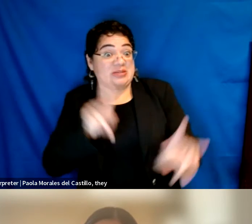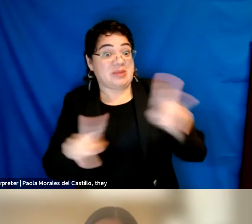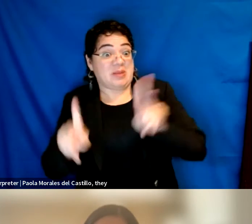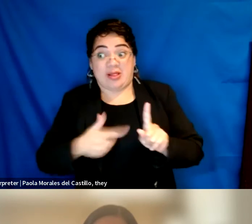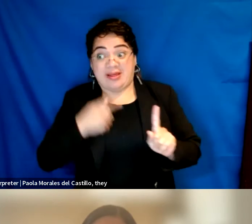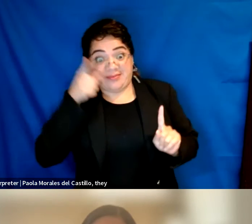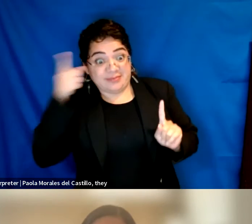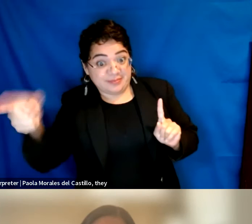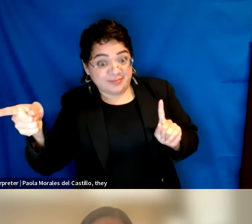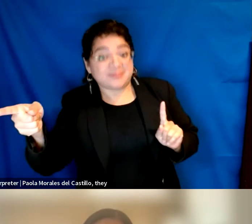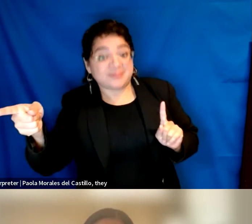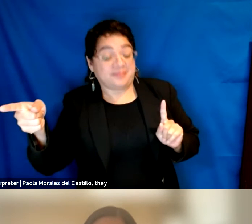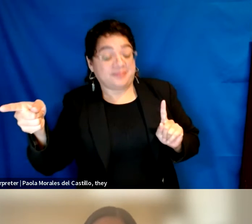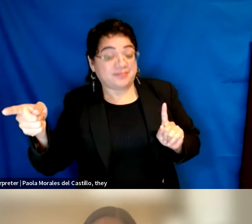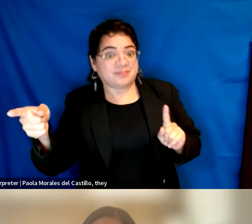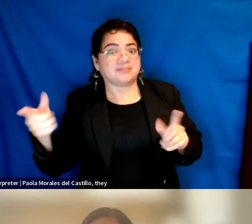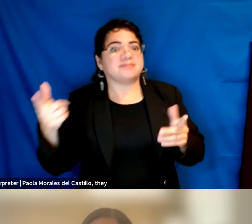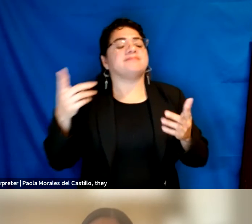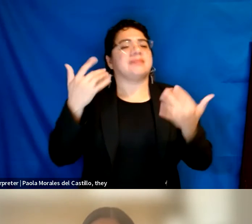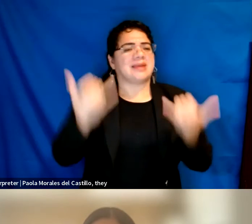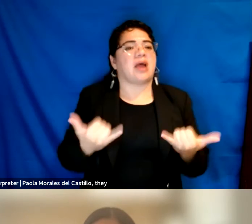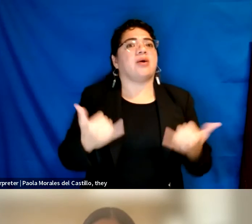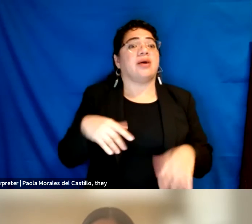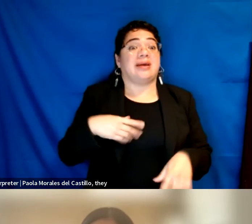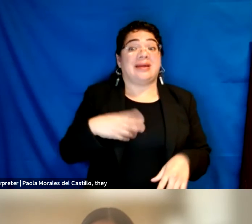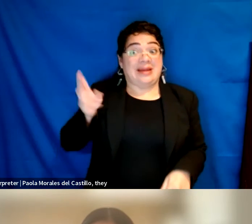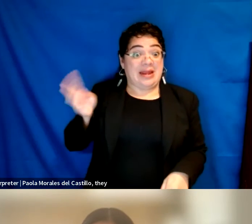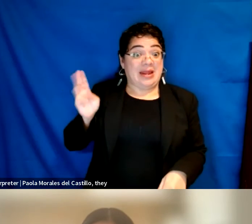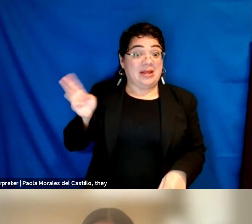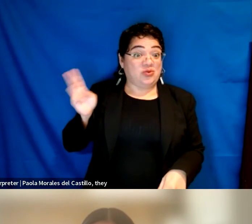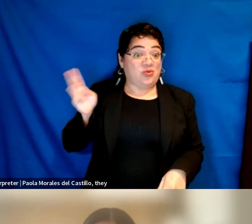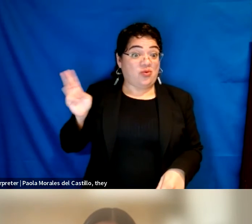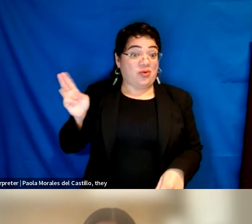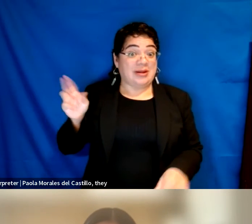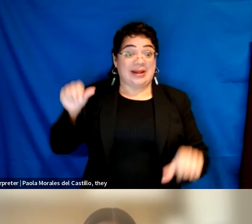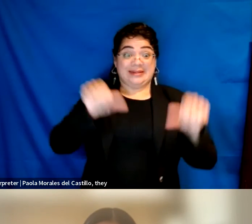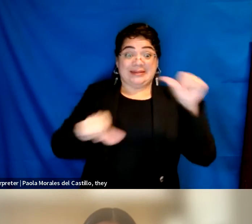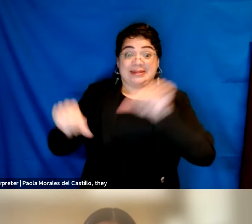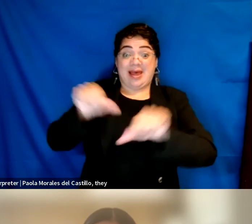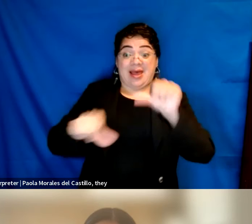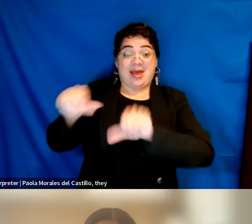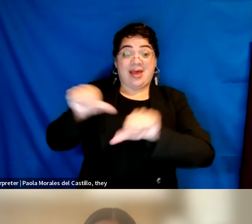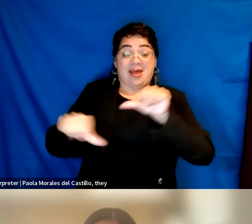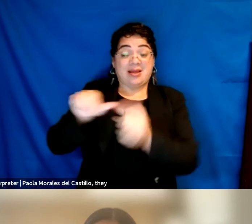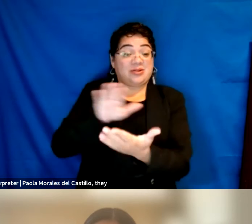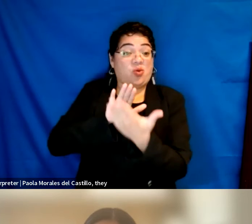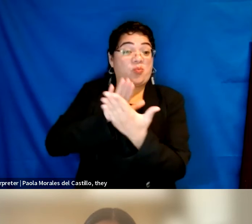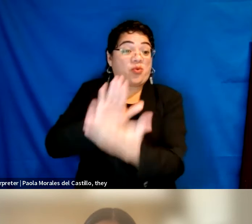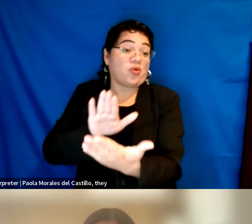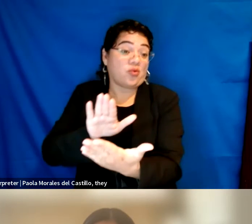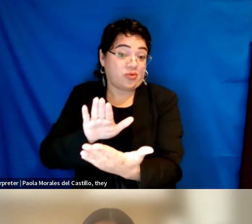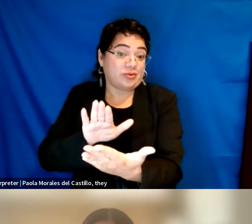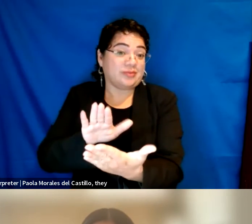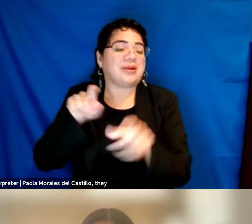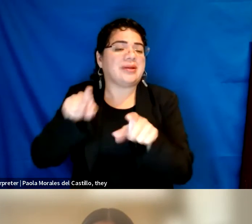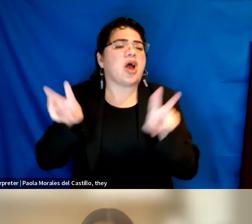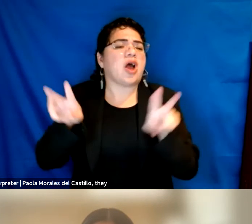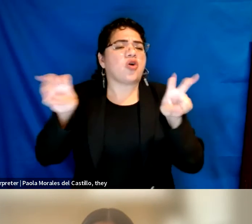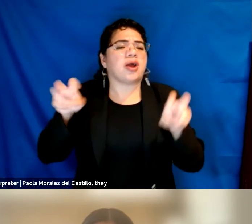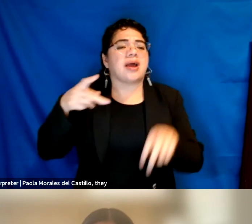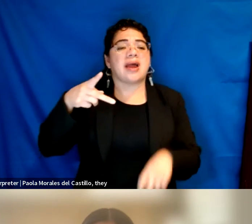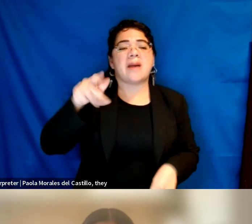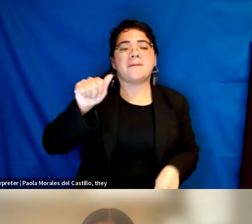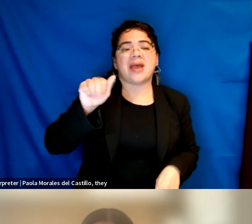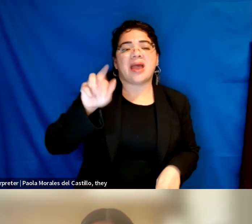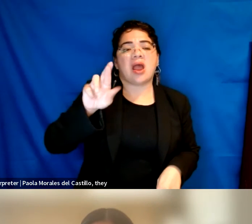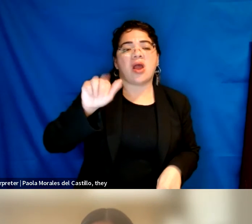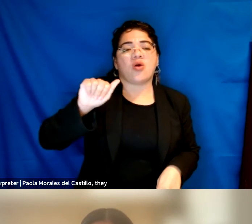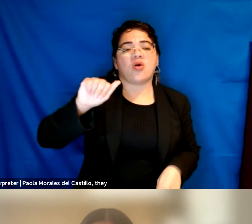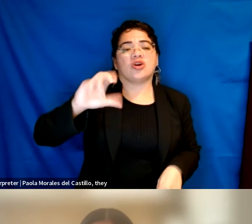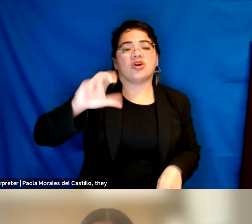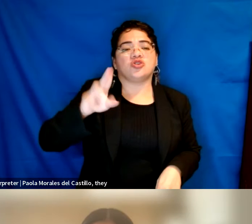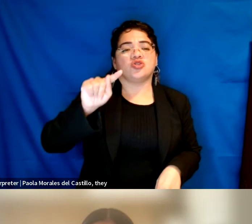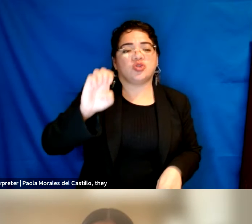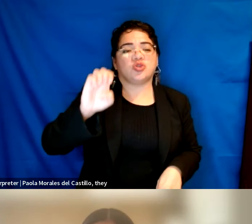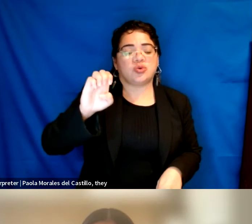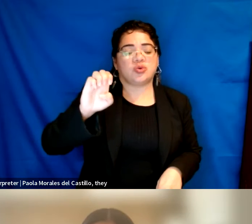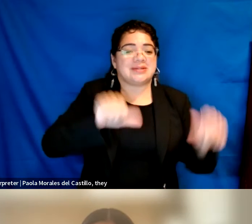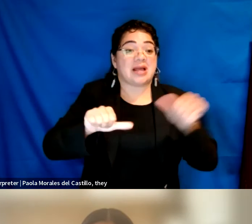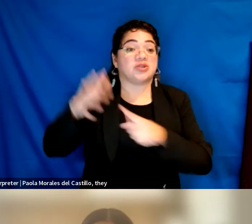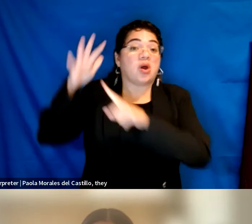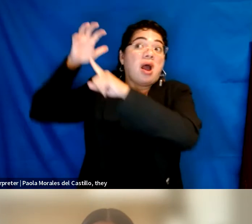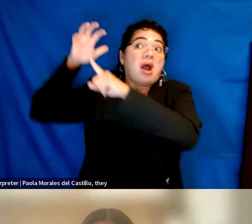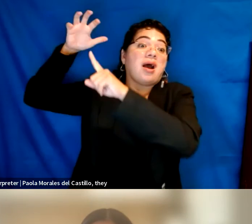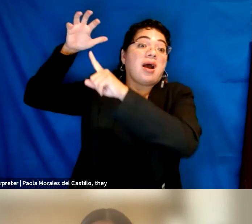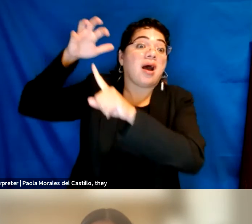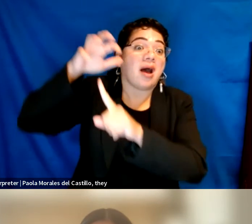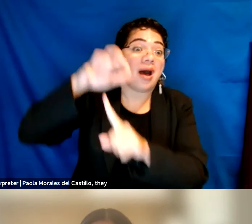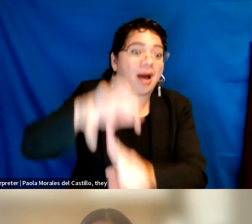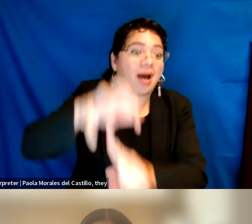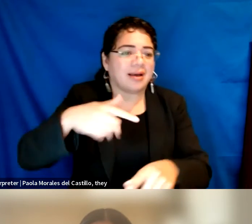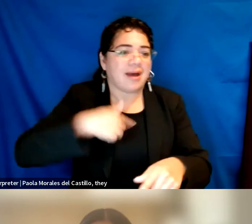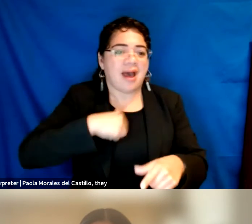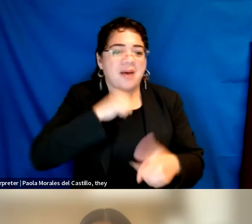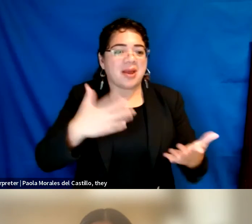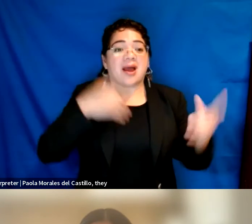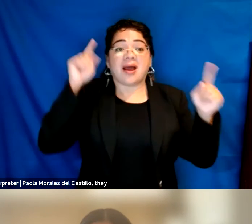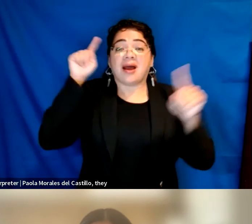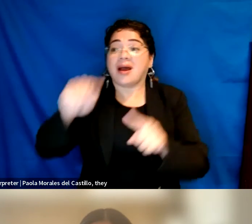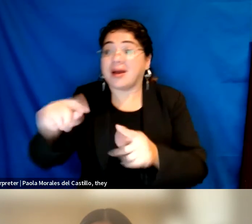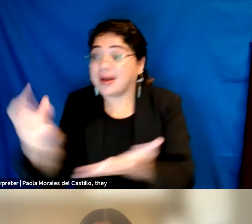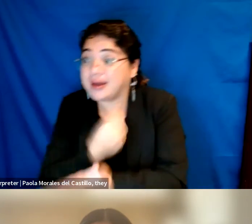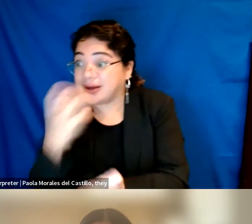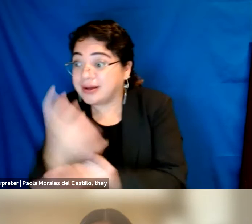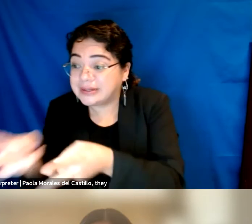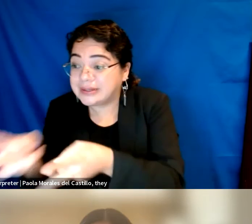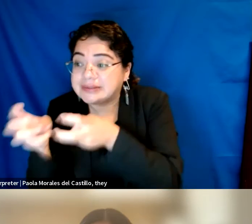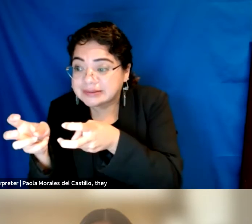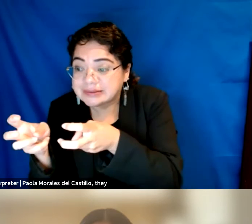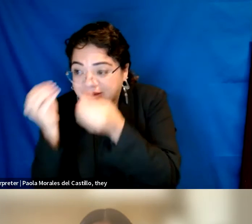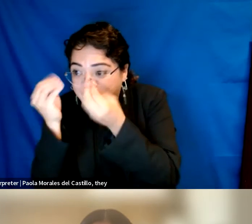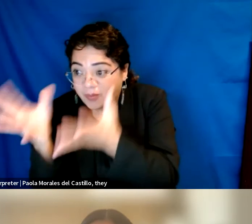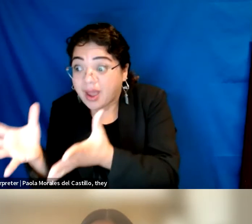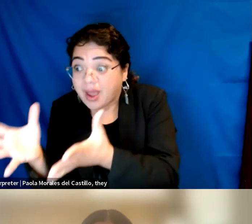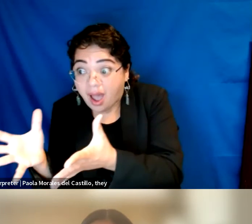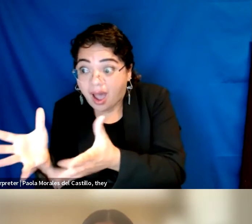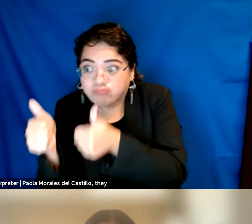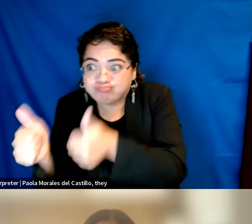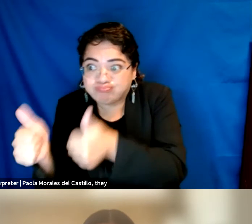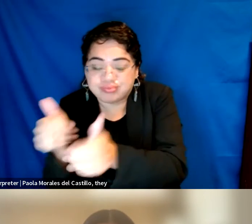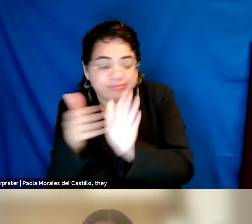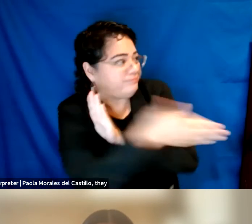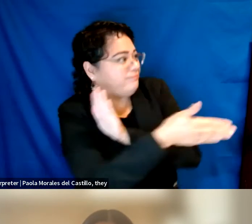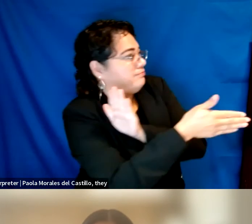Rebecca Tarvin (she/her): Is that the way that people have historically conducted science? Um, what people now call parachute science or helicopter. Science is for people who aren't from a region to come in, extract some sort of information or resource, and then study it